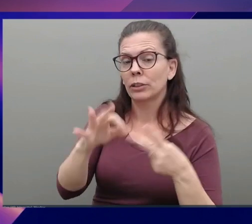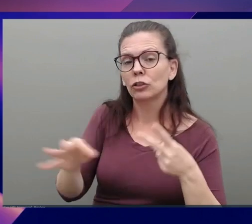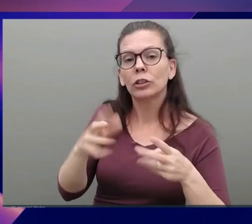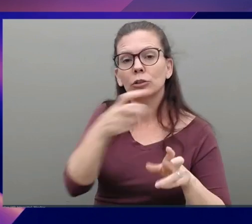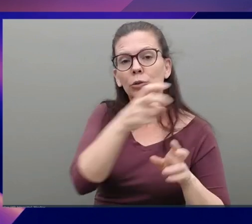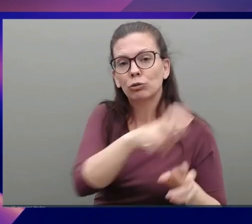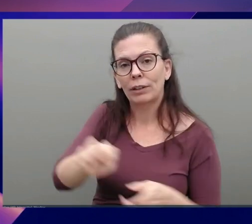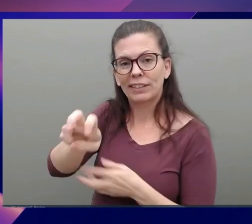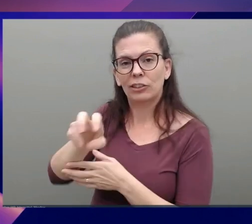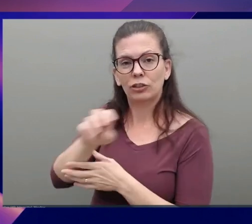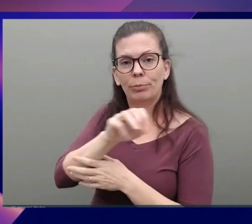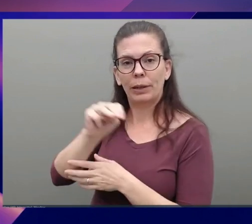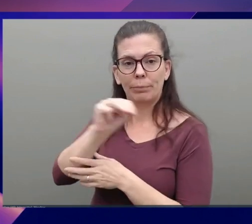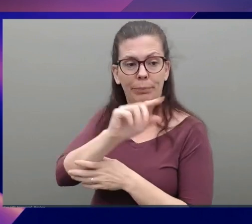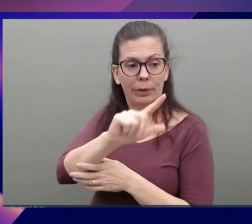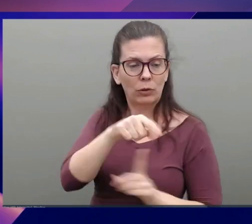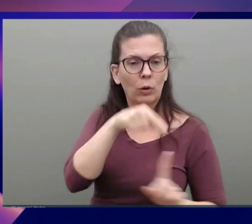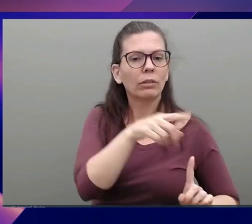from data scientists to ML engineers.